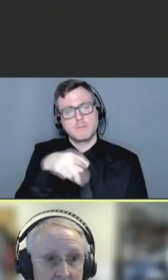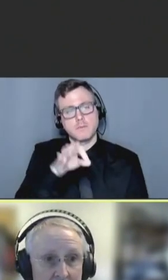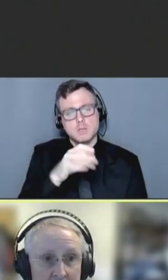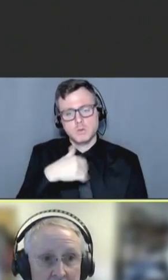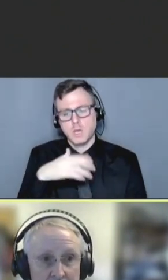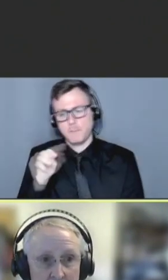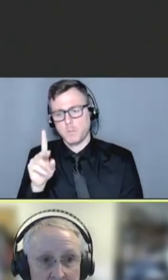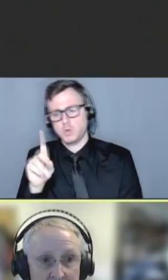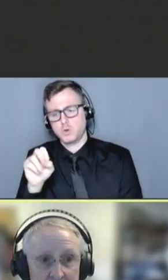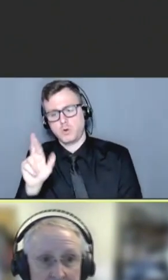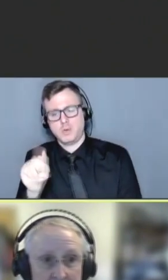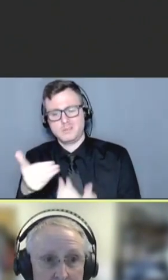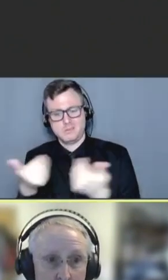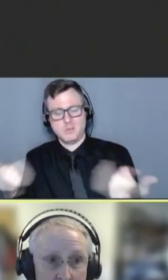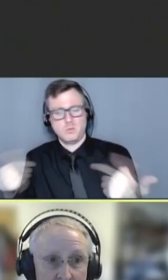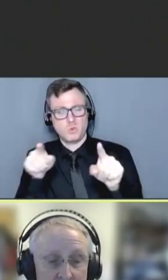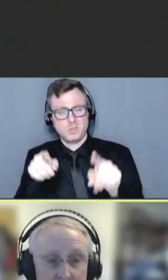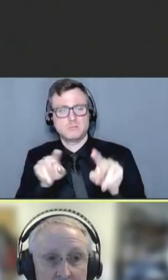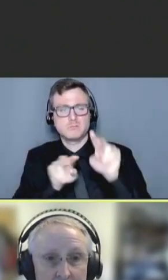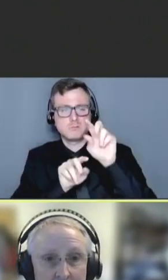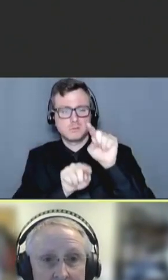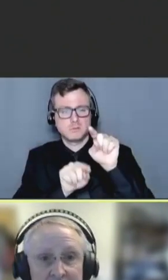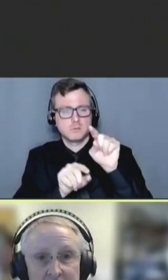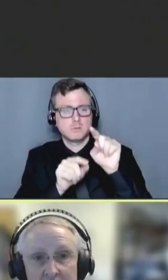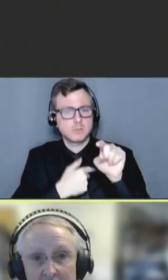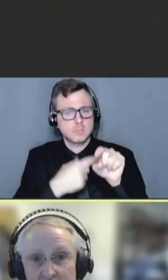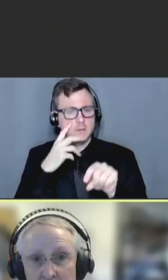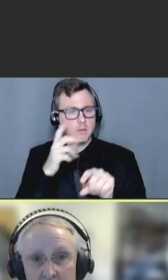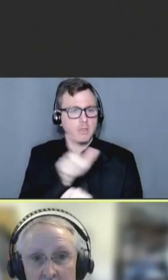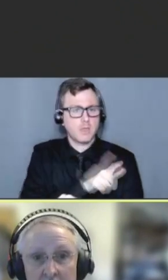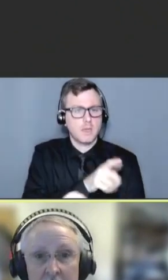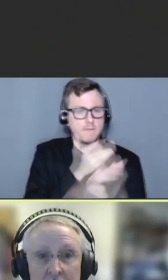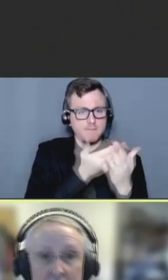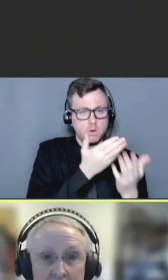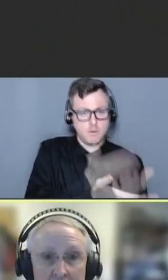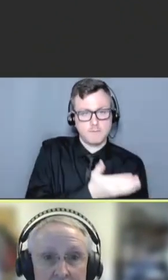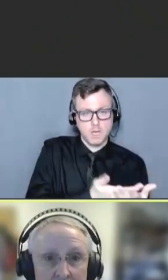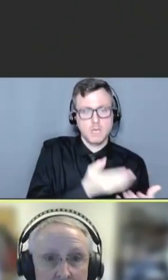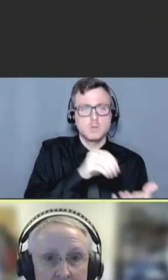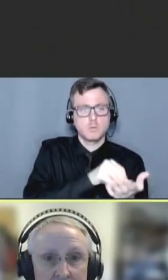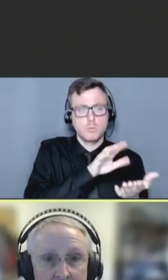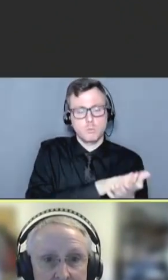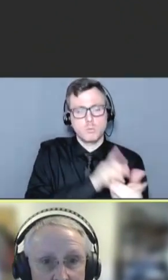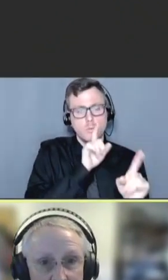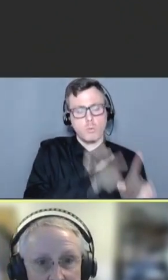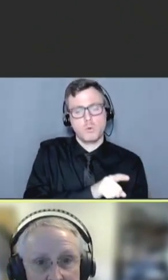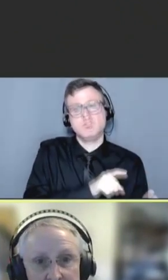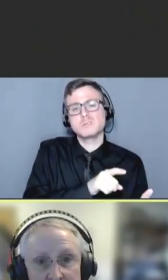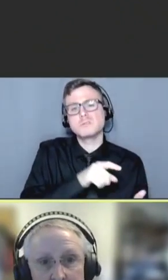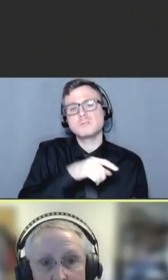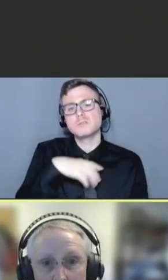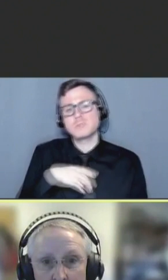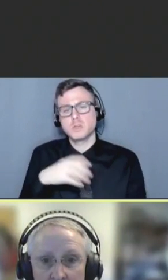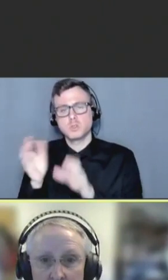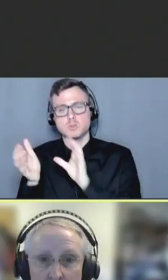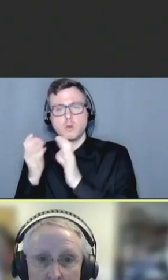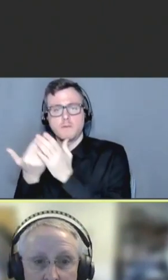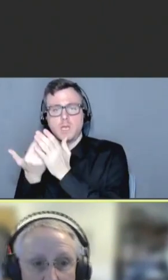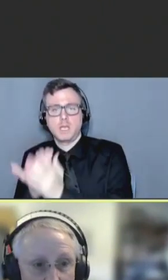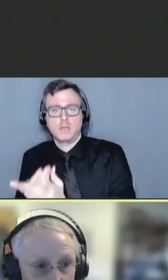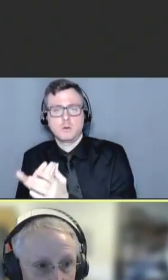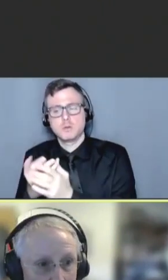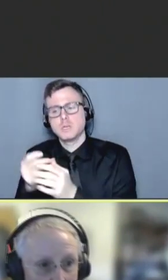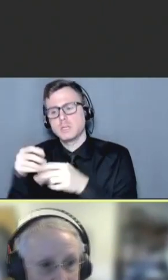chart verified reports to the left, and chart verification reports under review to the right.